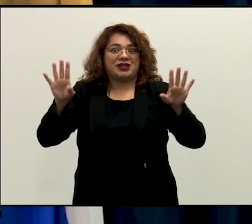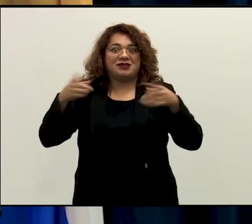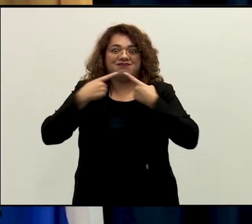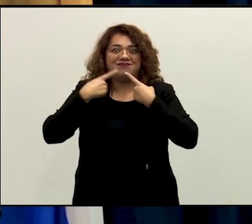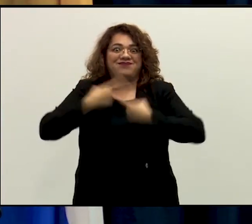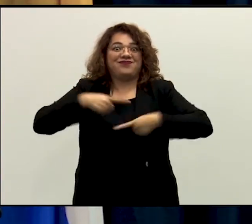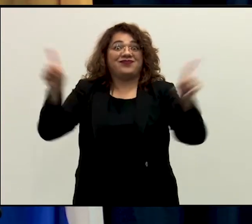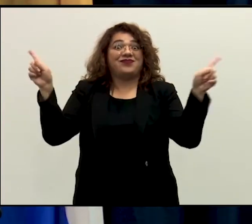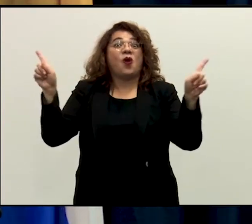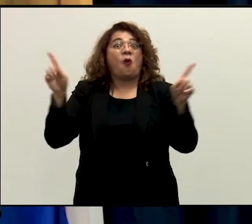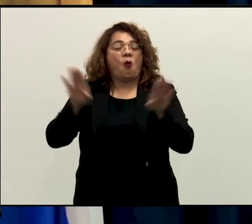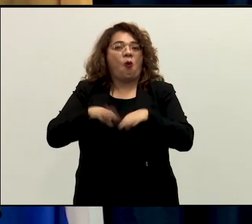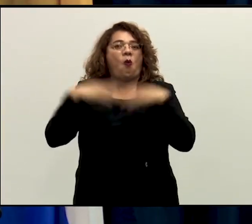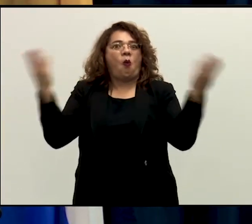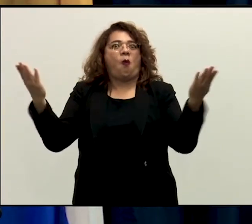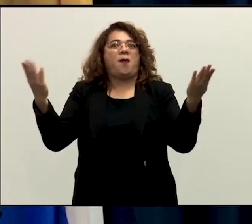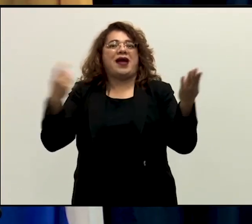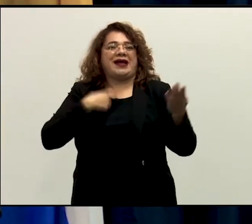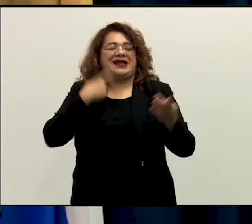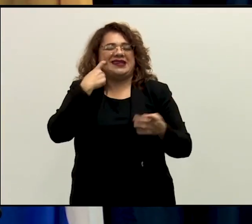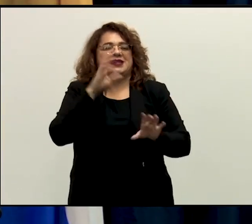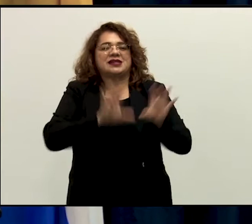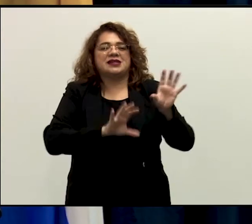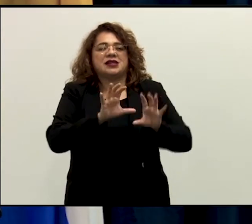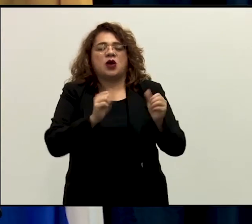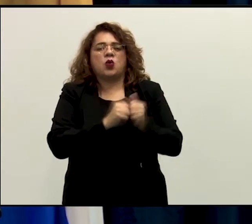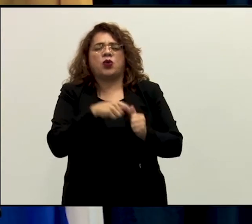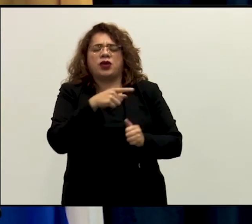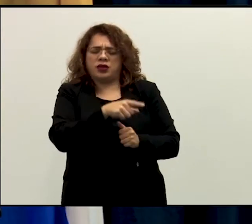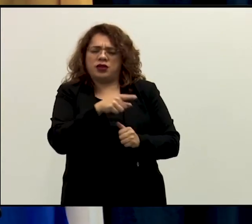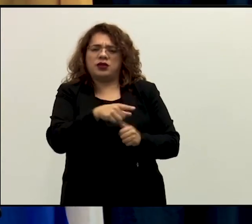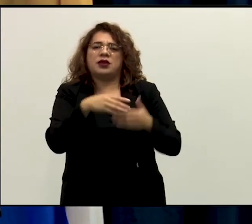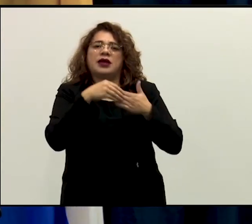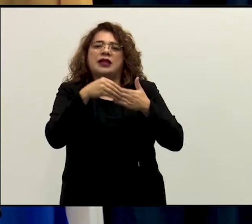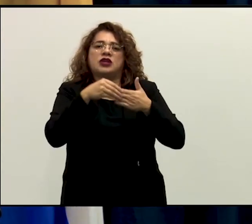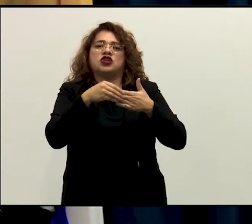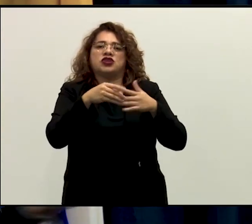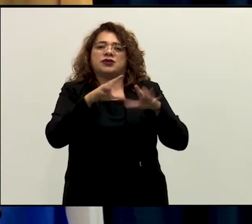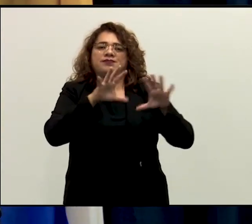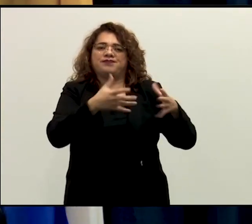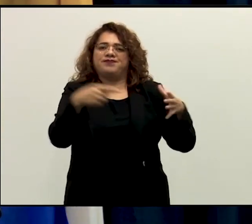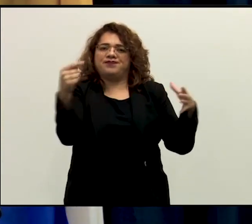You know in fact, I was just chatting with one of the leadership there about you know